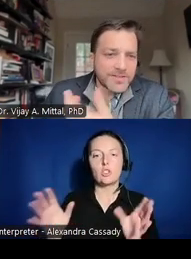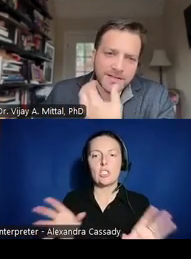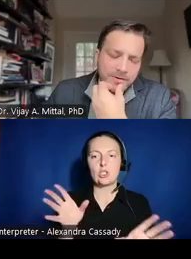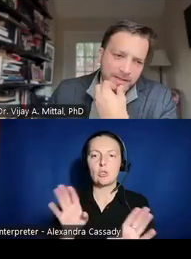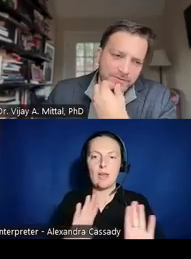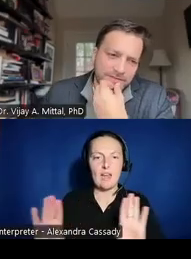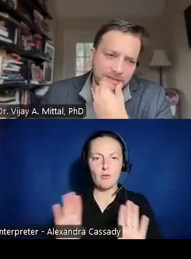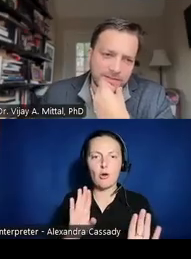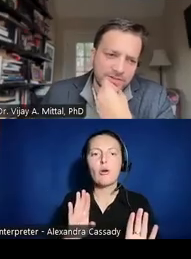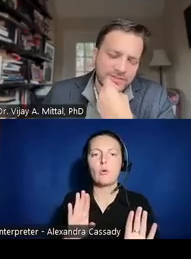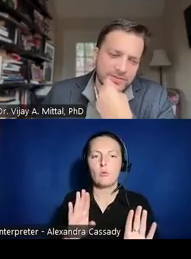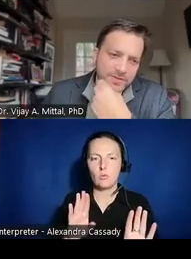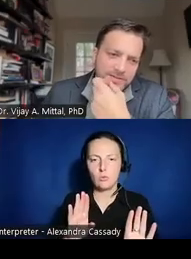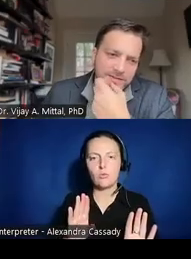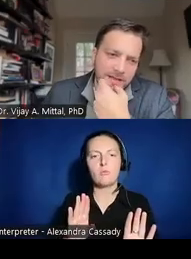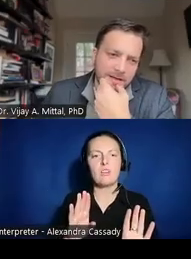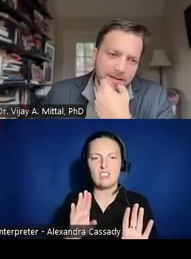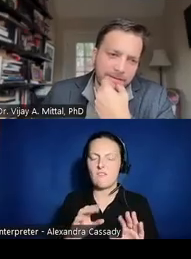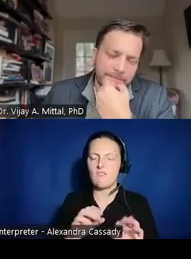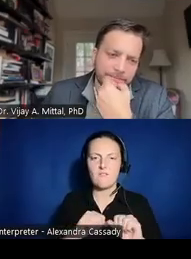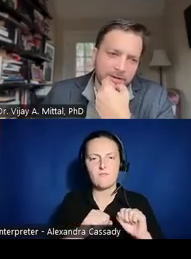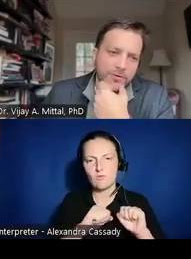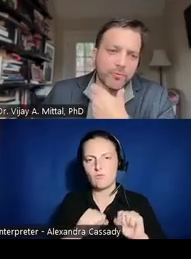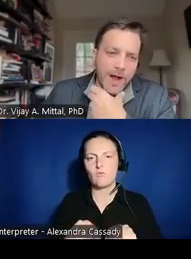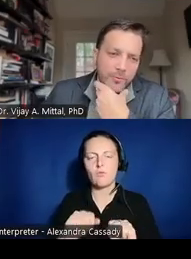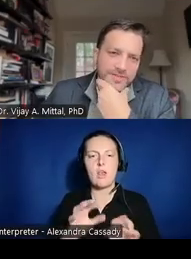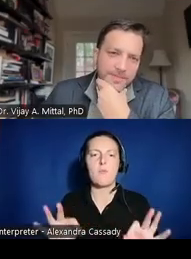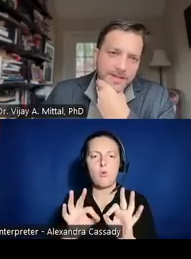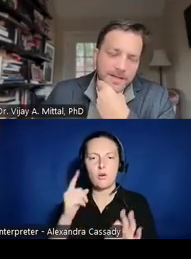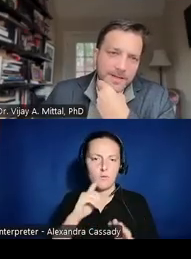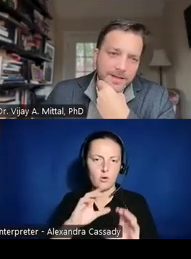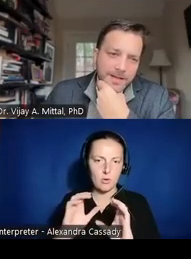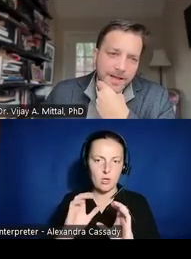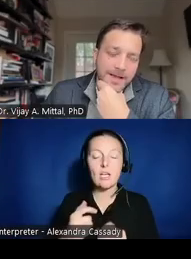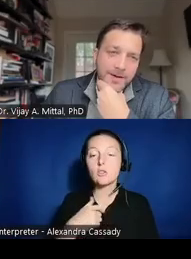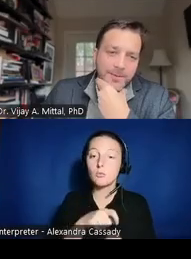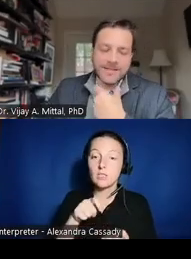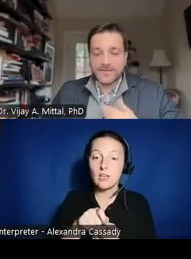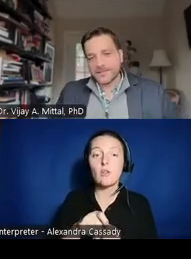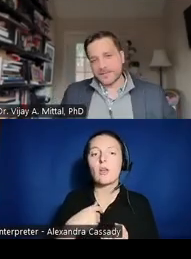particularly interested in the gestures that um occur while we're speaking. I always leave this to